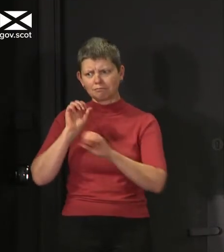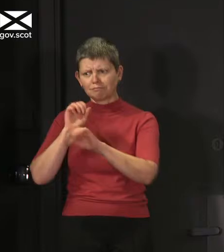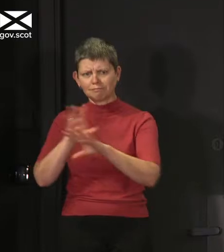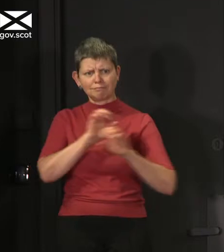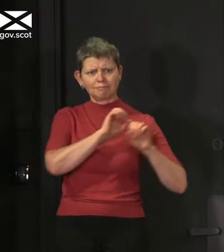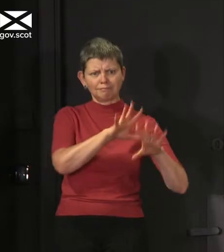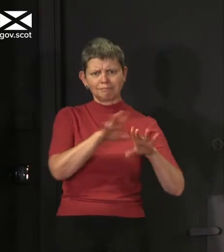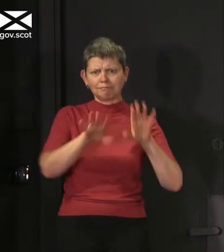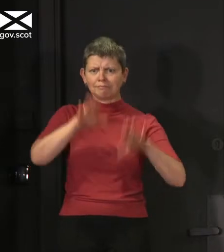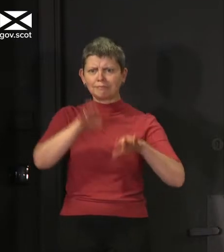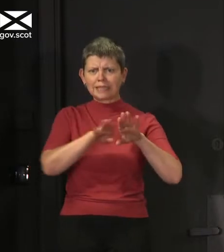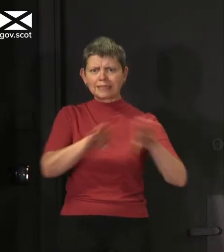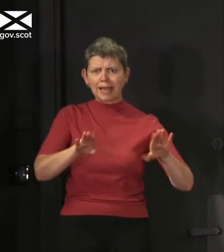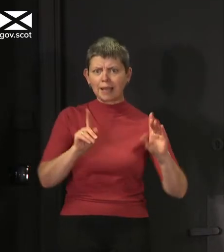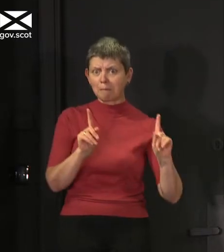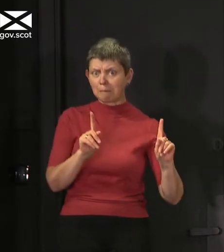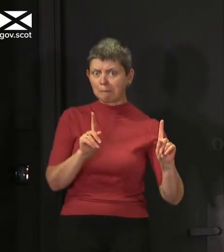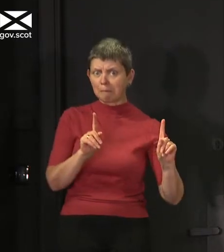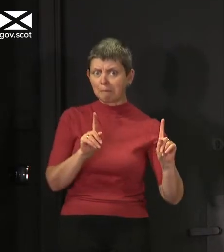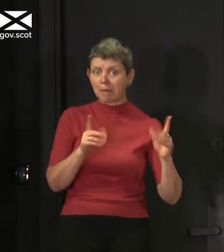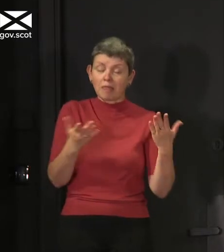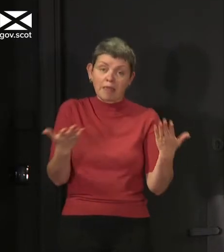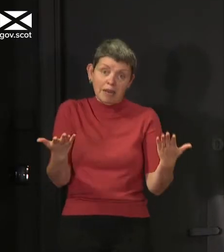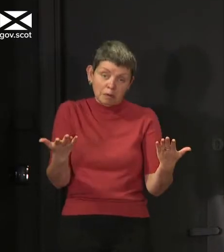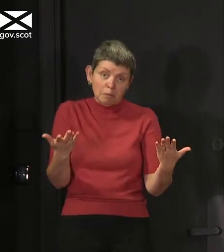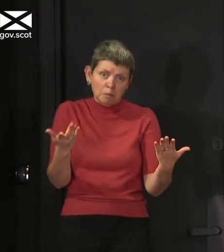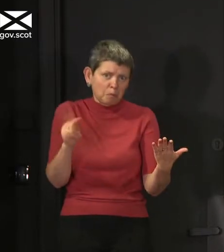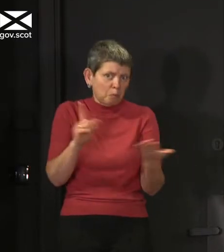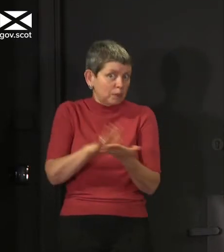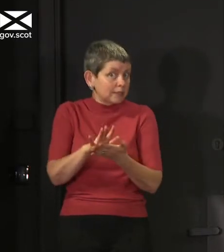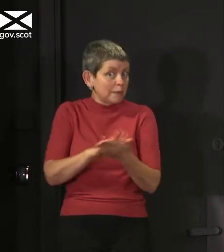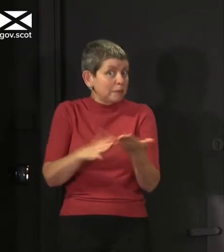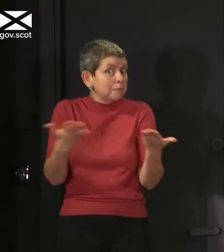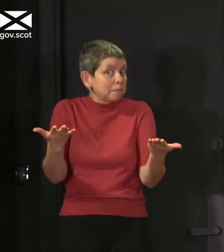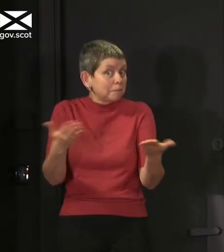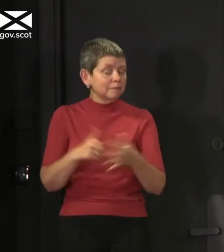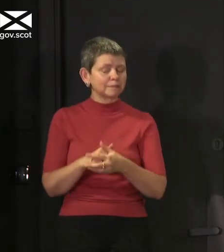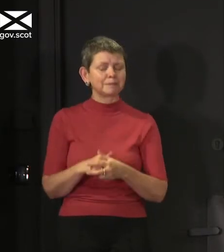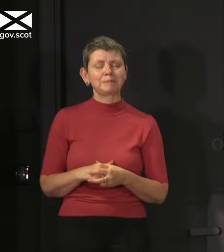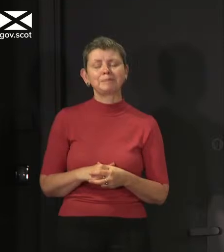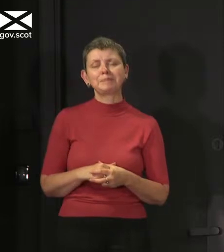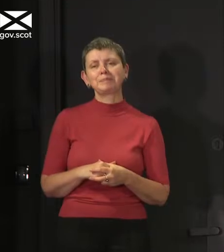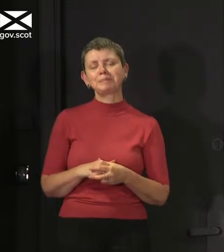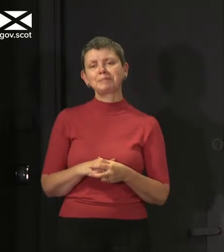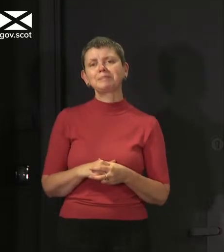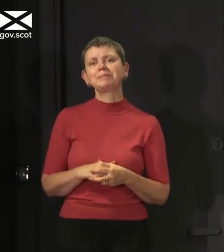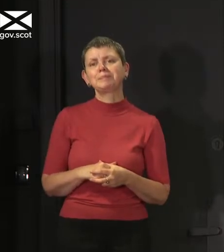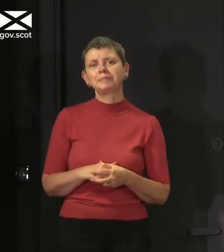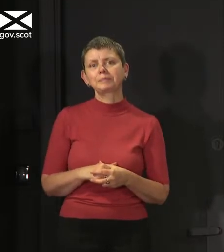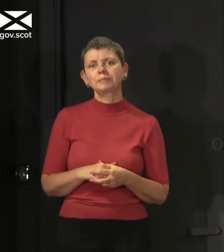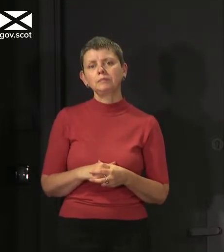here, then perhaps you can draw your own conclusions from that. In terms of the timescale, I said